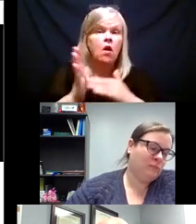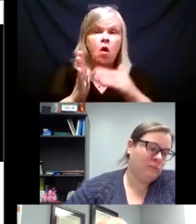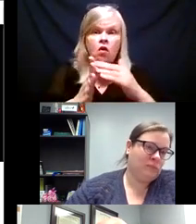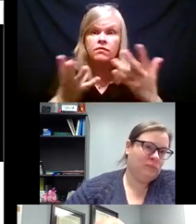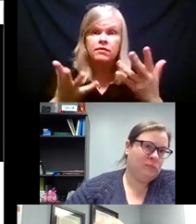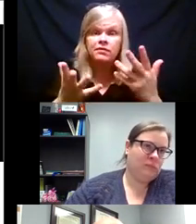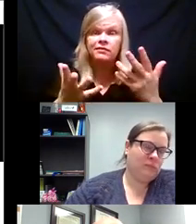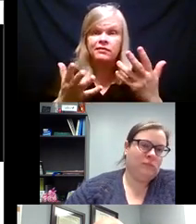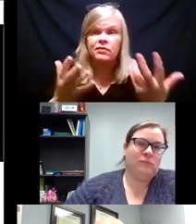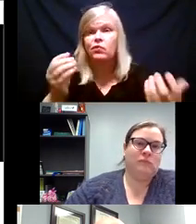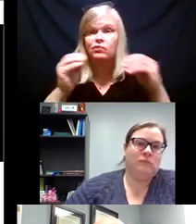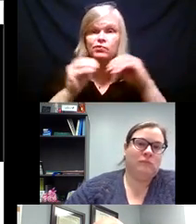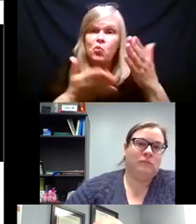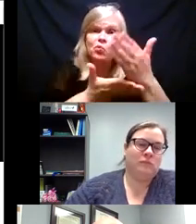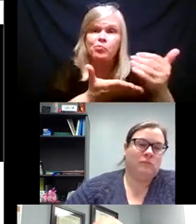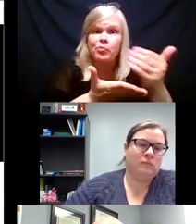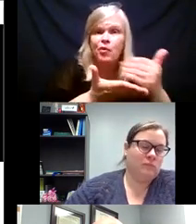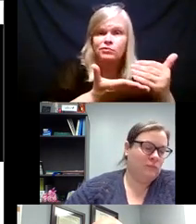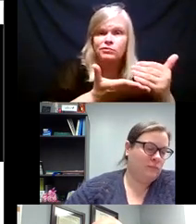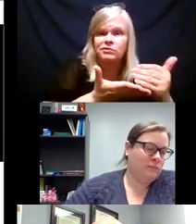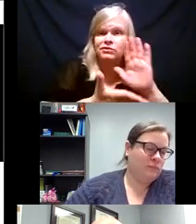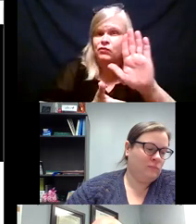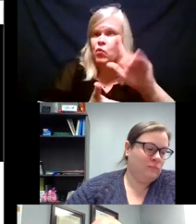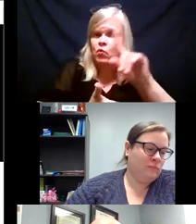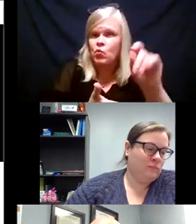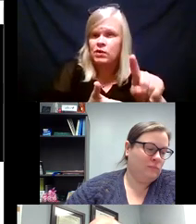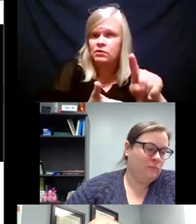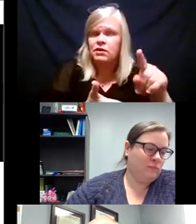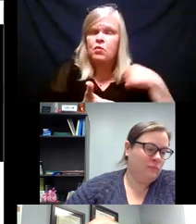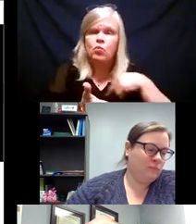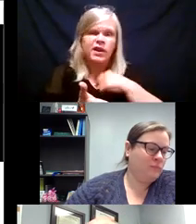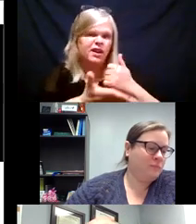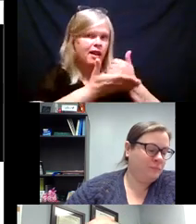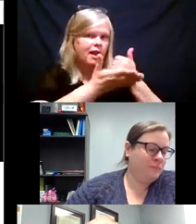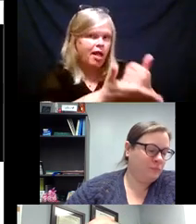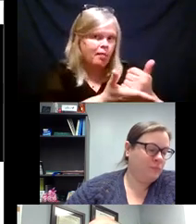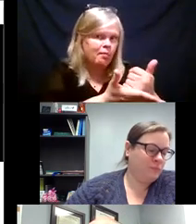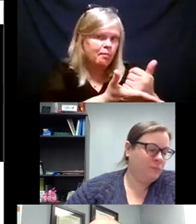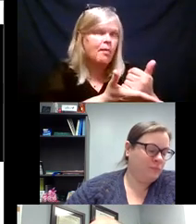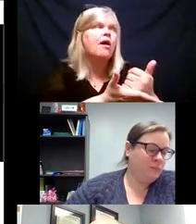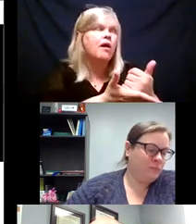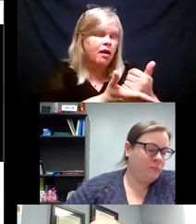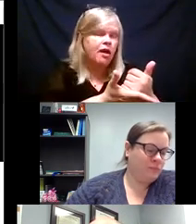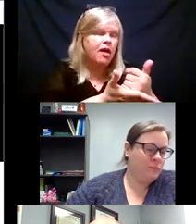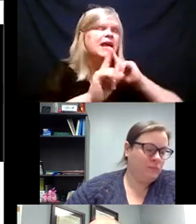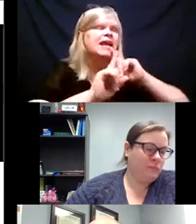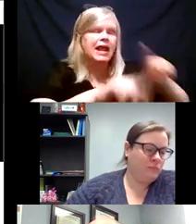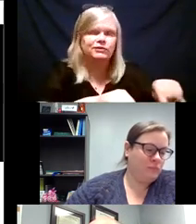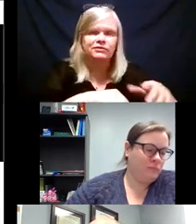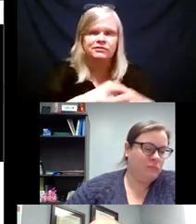PIECES TO IT THAT NEED TO BE FIGURED OUT BEFORE IS IT CAN BE ANSWERED. OUR EMAILS ARE IN THE CHAT.